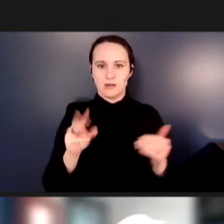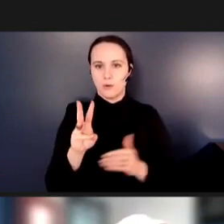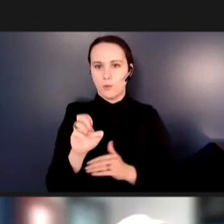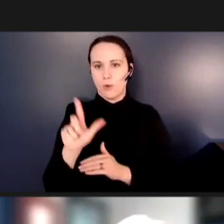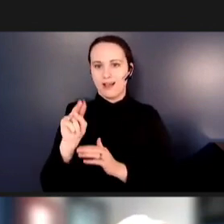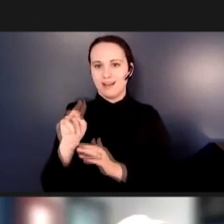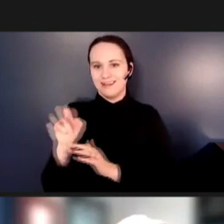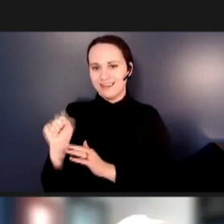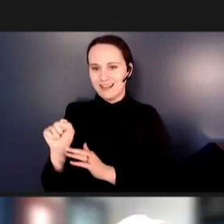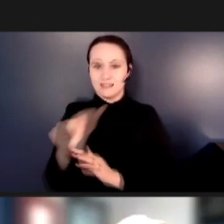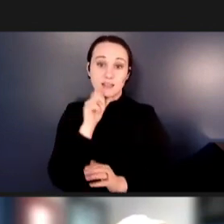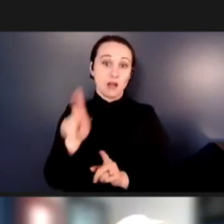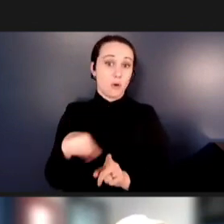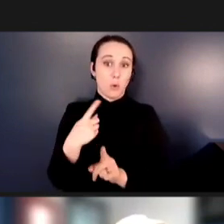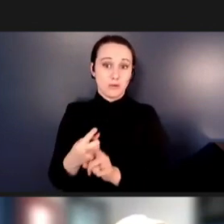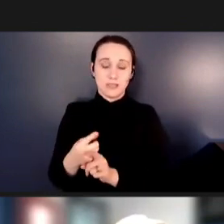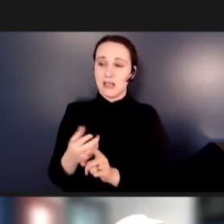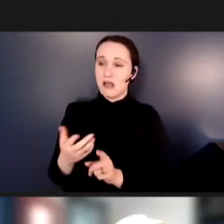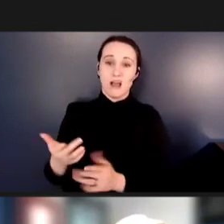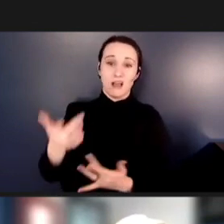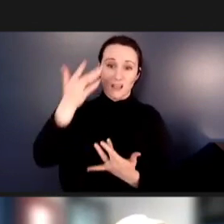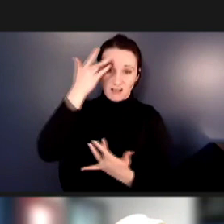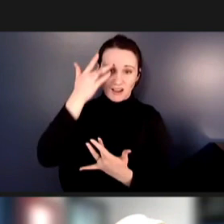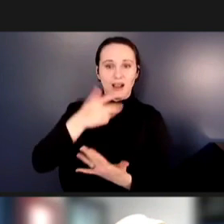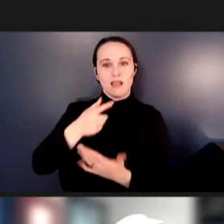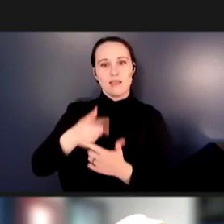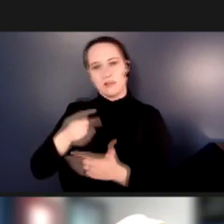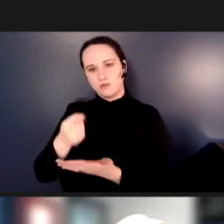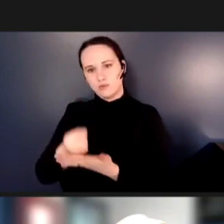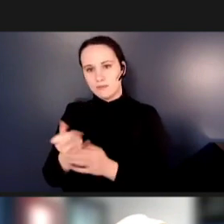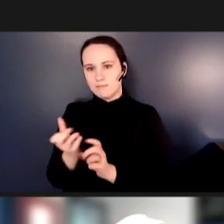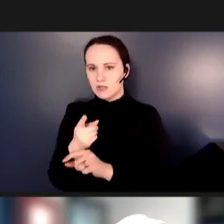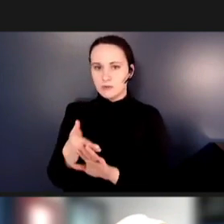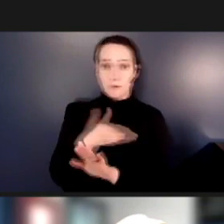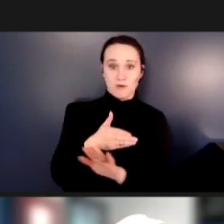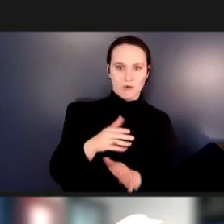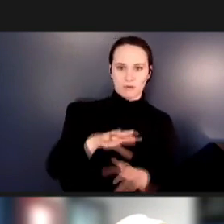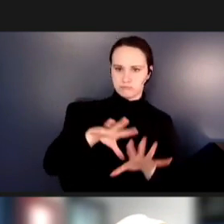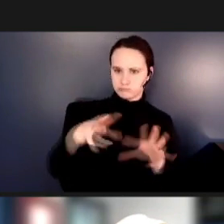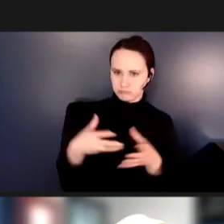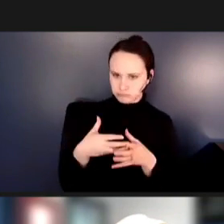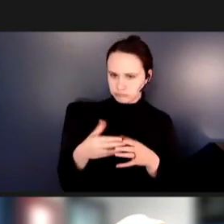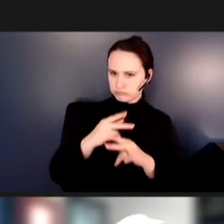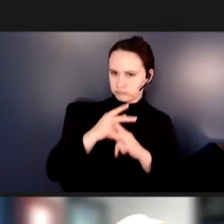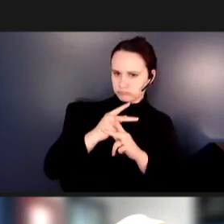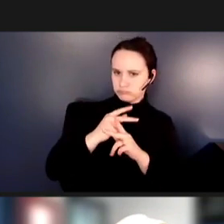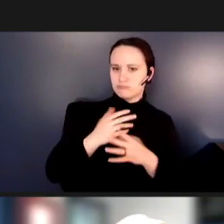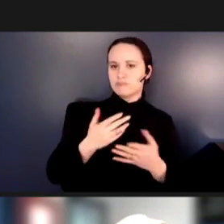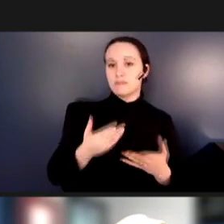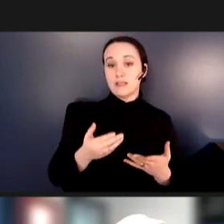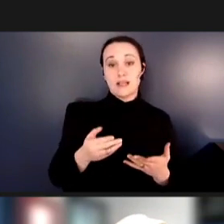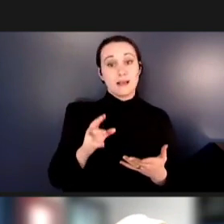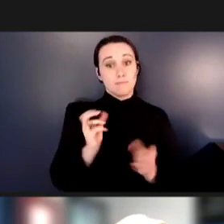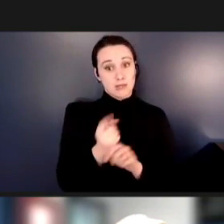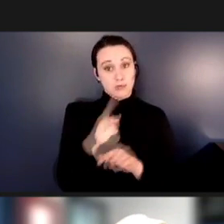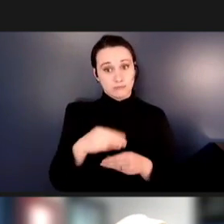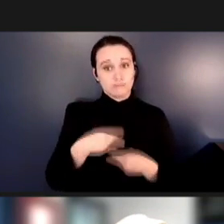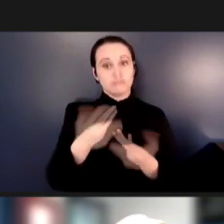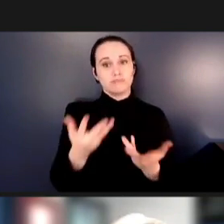things after they come. And it is really important in pediatrics to provide that safe, trusting environment. And I think one of the things that we're talking about